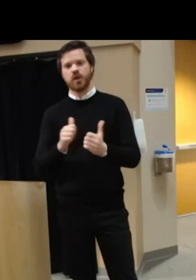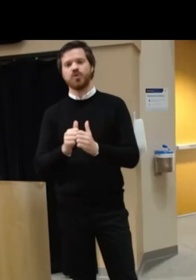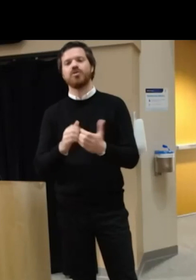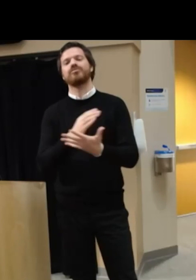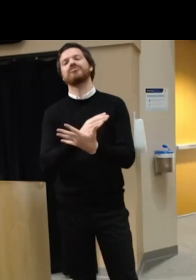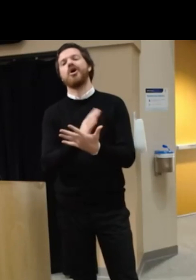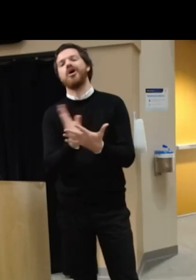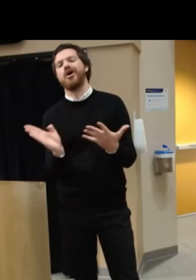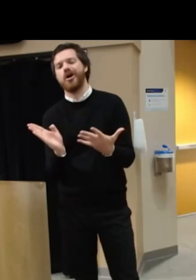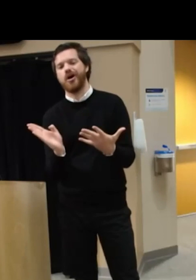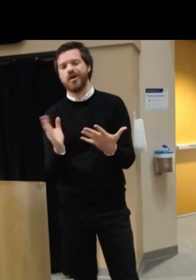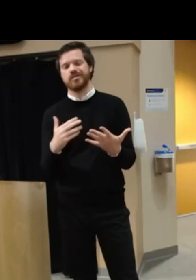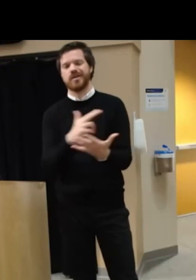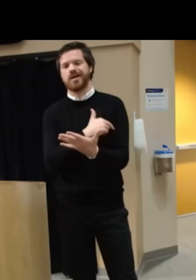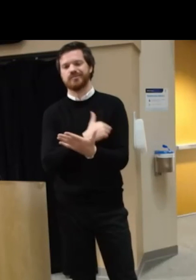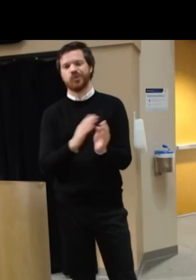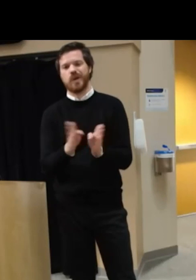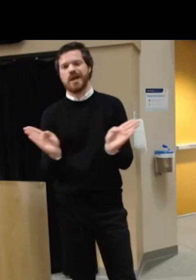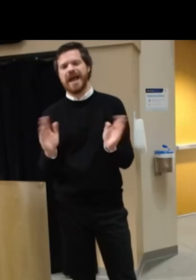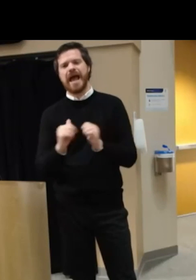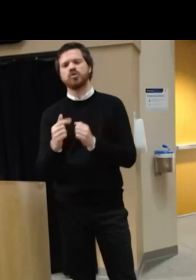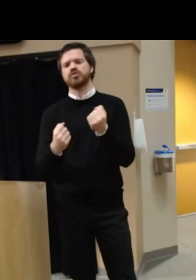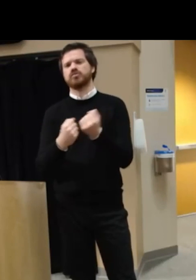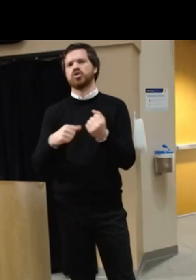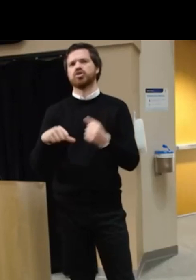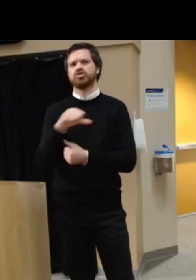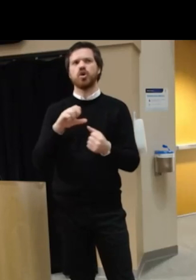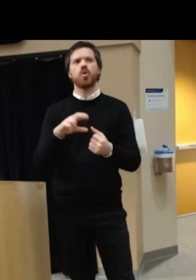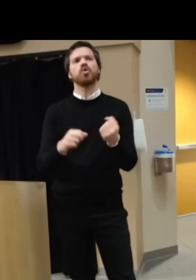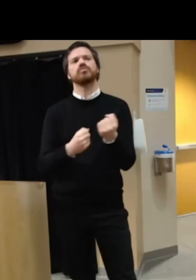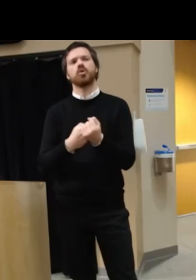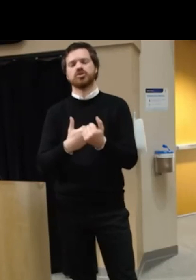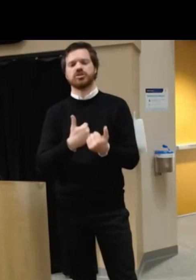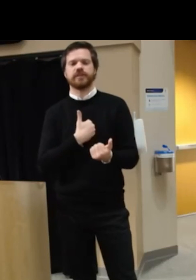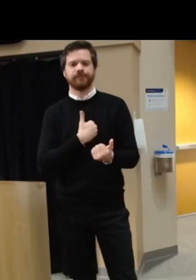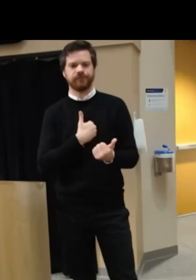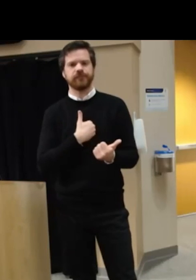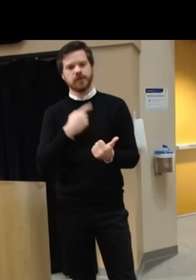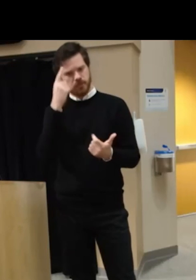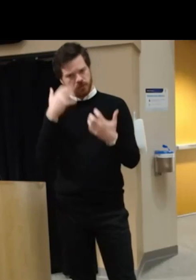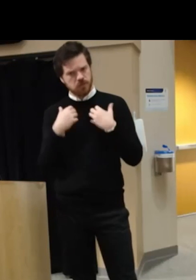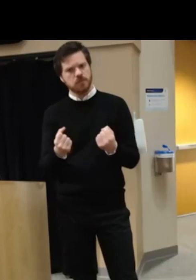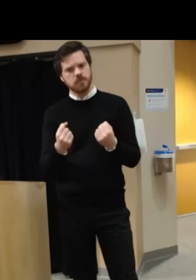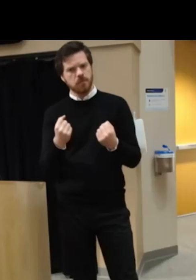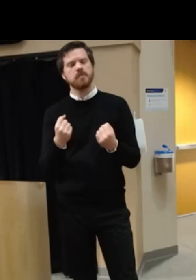of a hospital and so how do you guys support each other or support yourselves in mental health um to